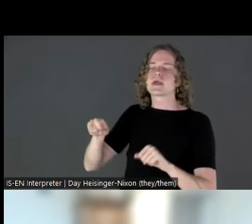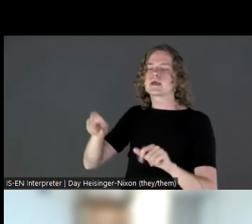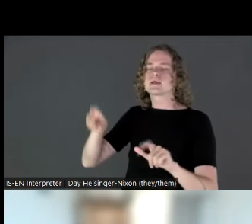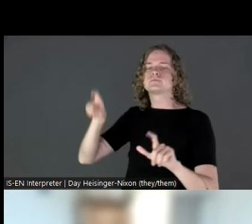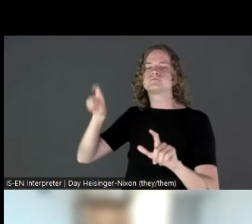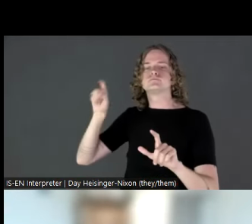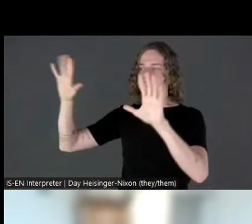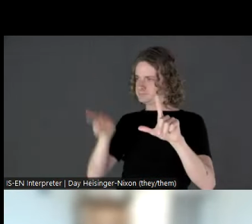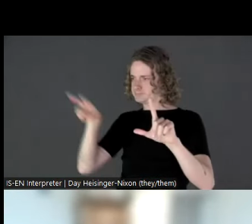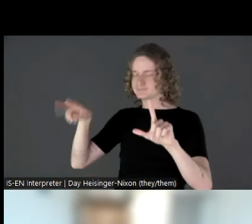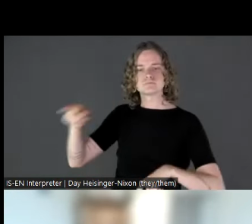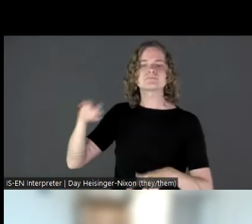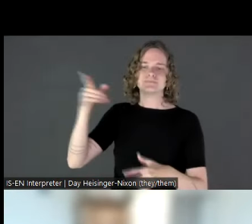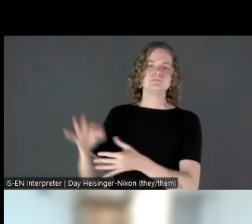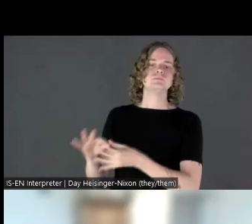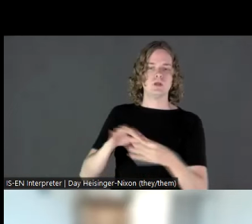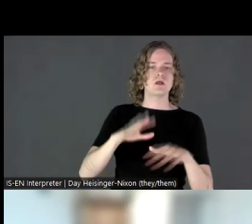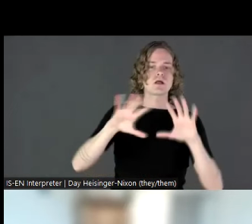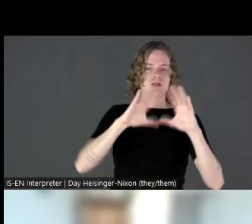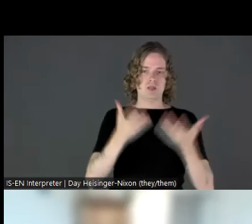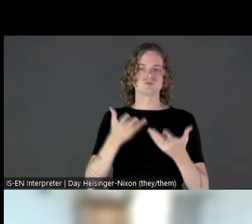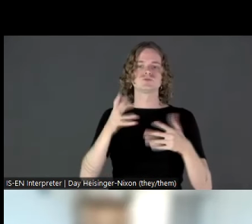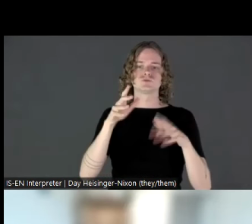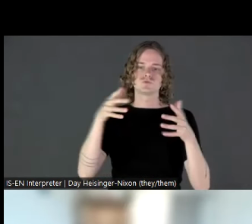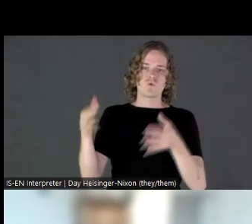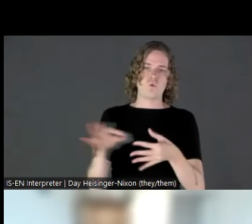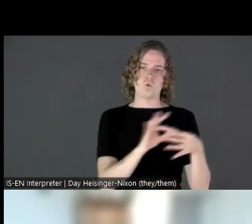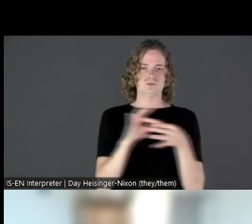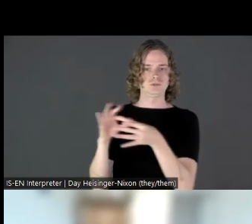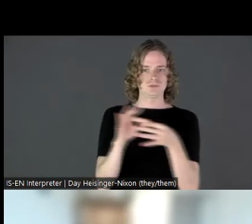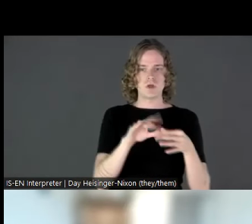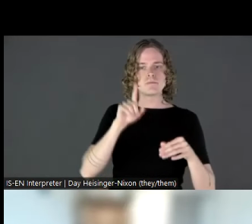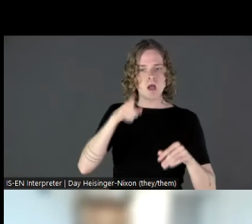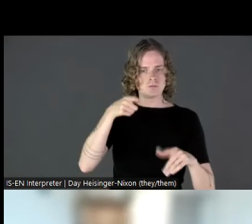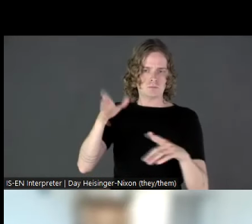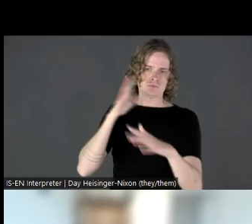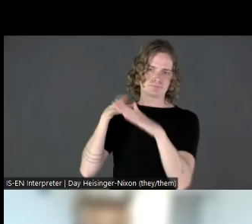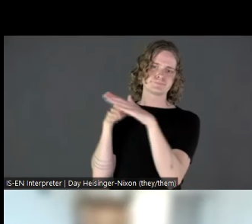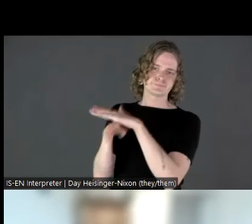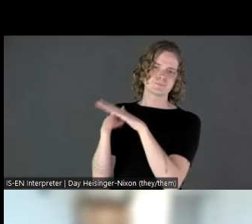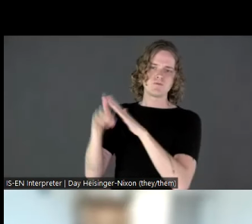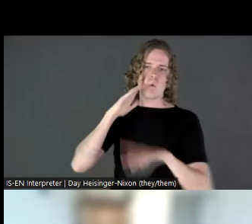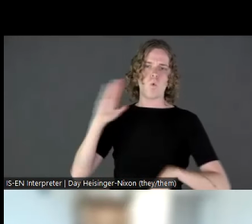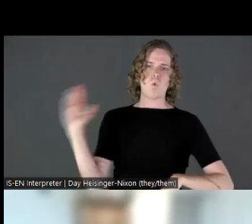to be easily accessible to everybody. That is it. I will stop there. Very brief.